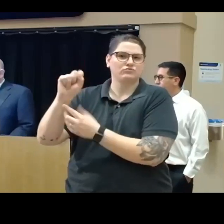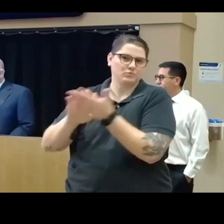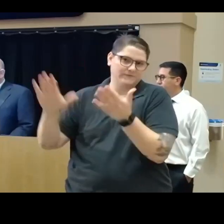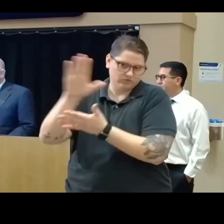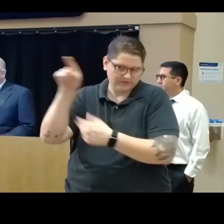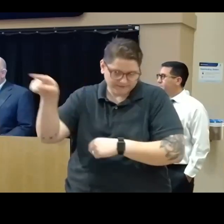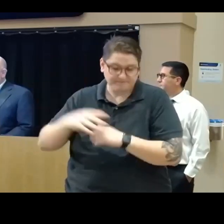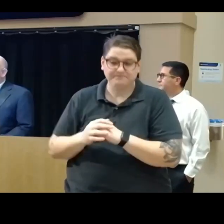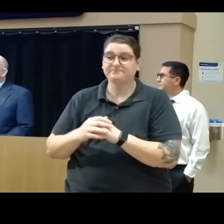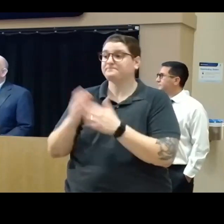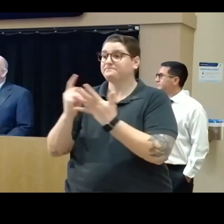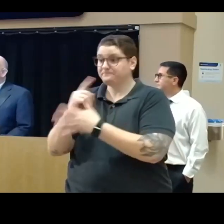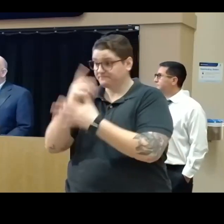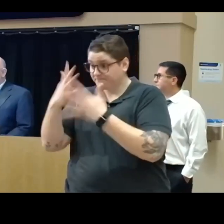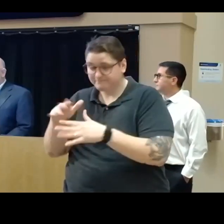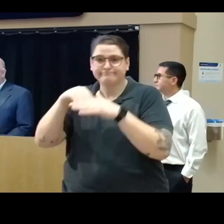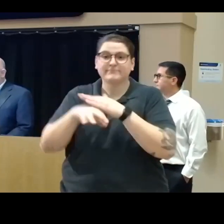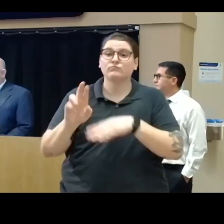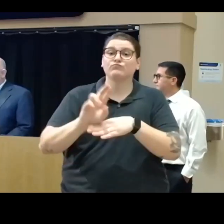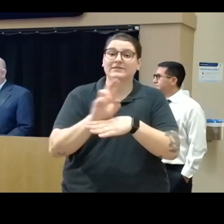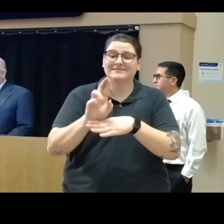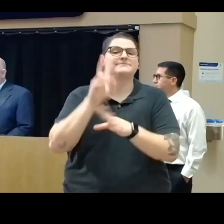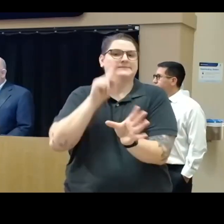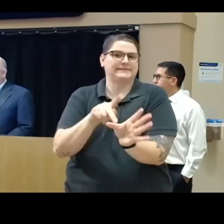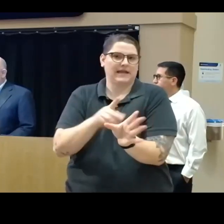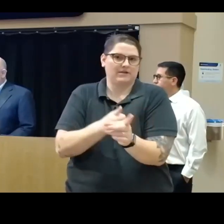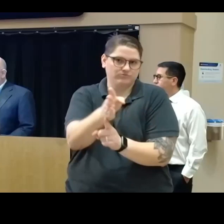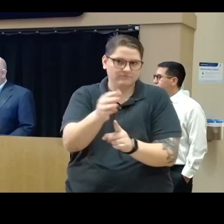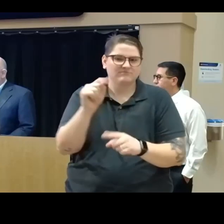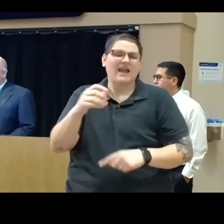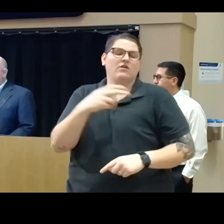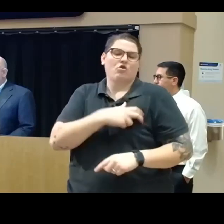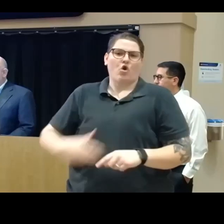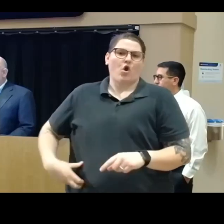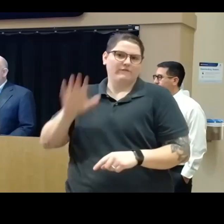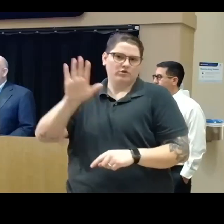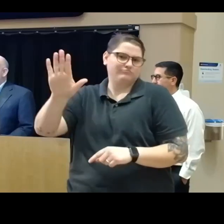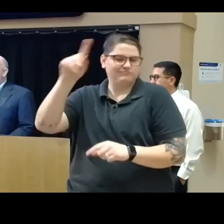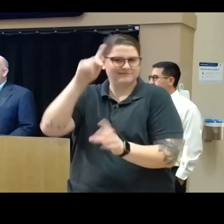he then completed his residency in Psychiatry at the Harvard Longwood Psychiatry program and